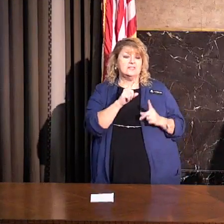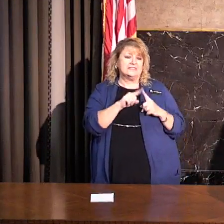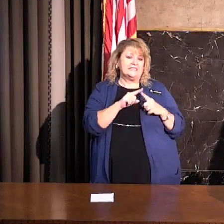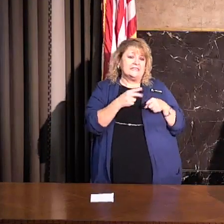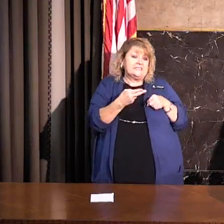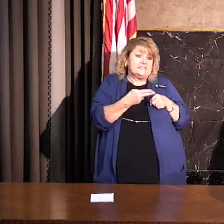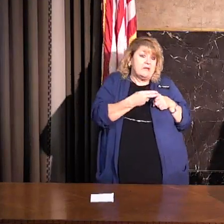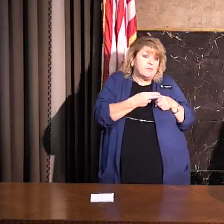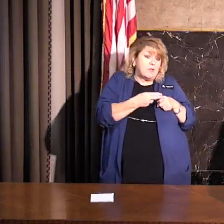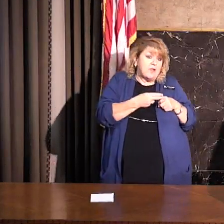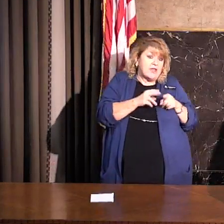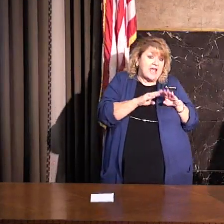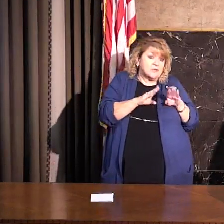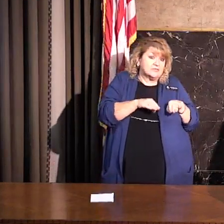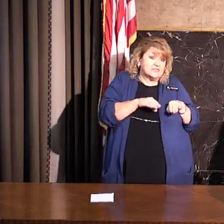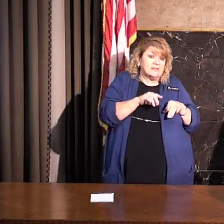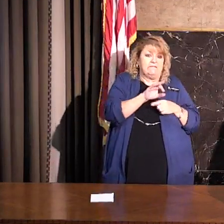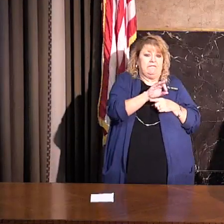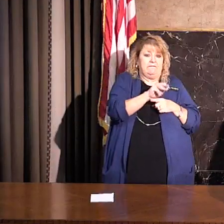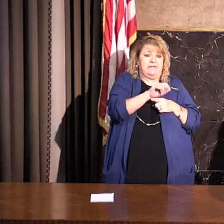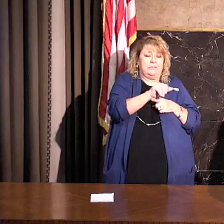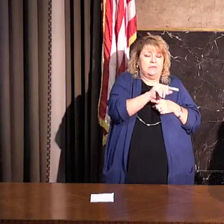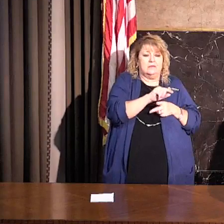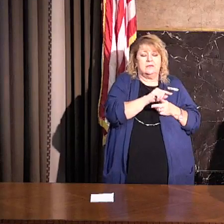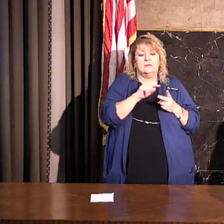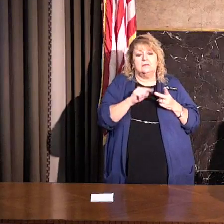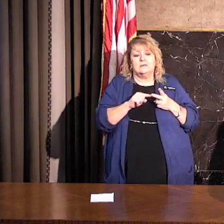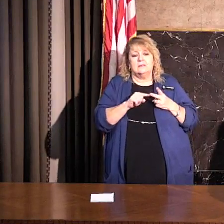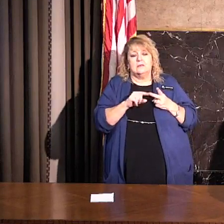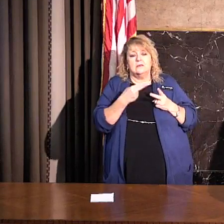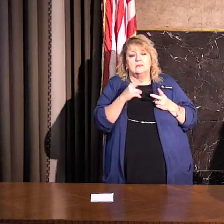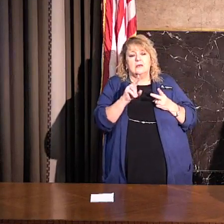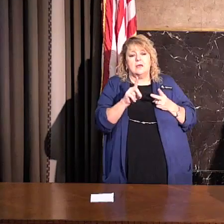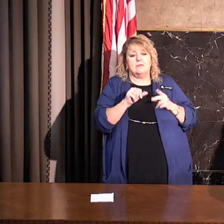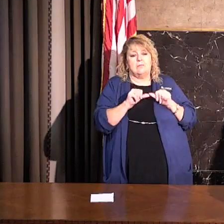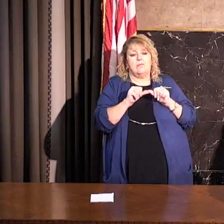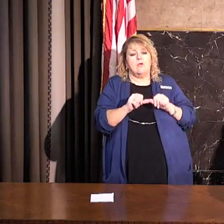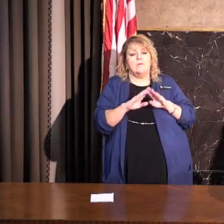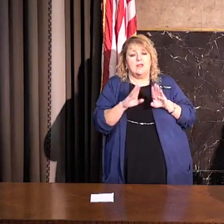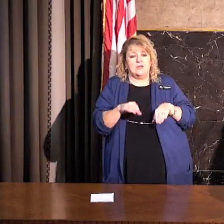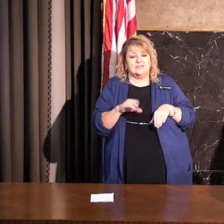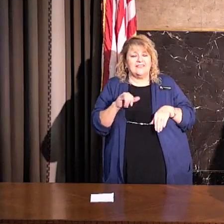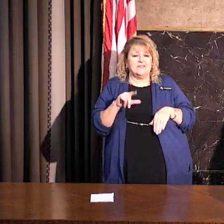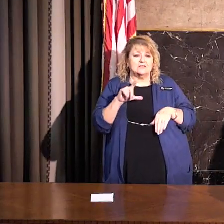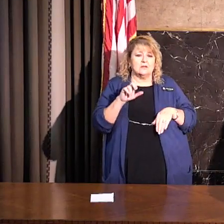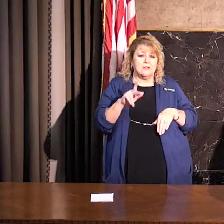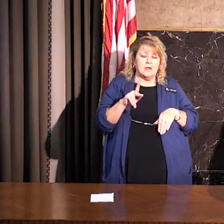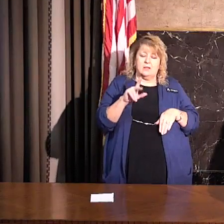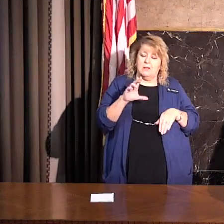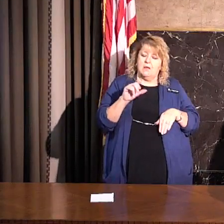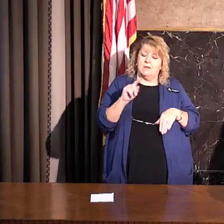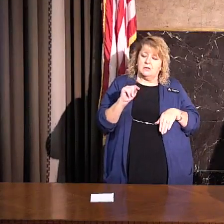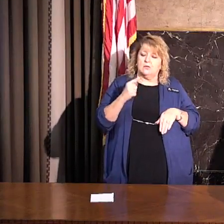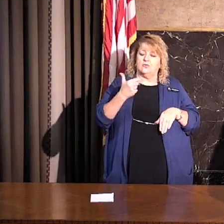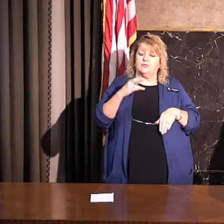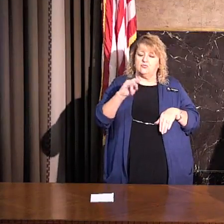primarily through community development block grant